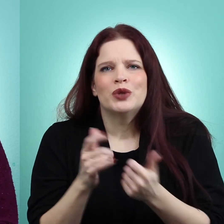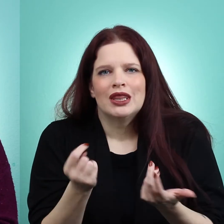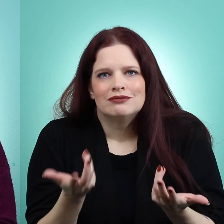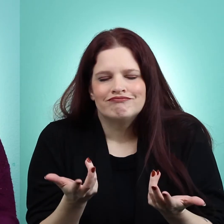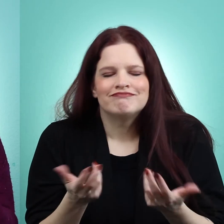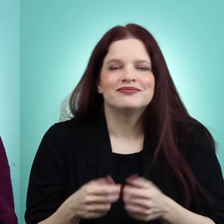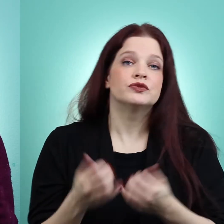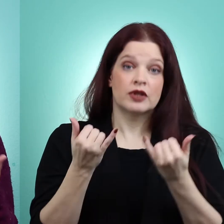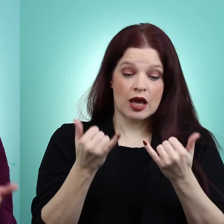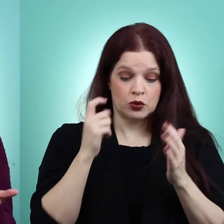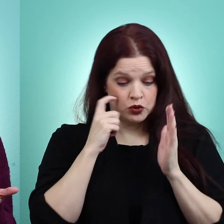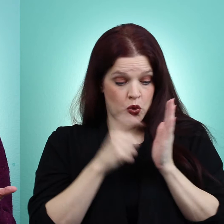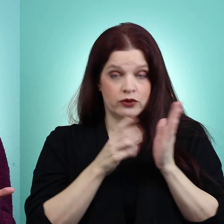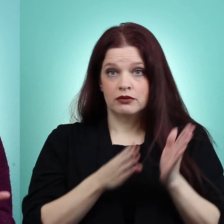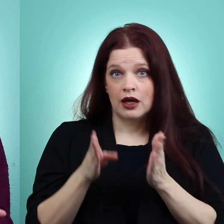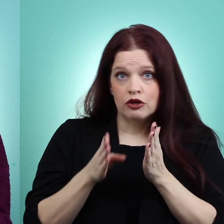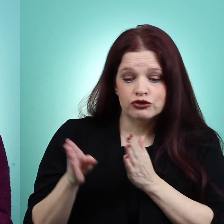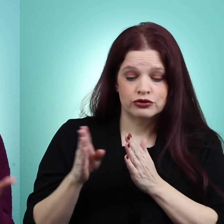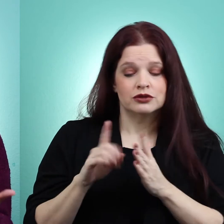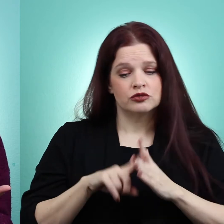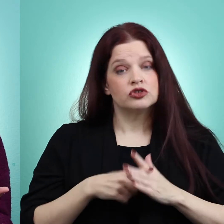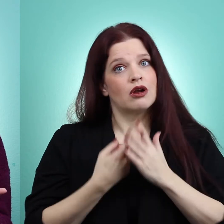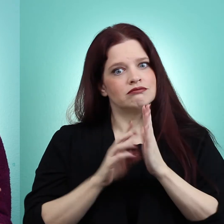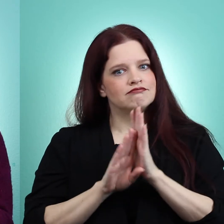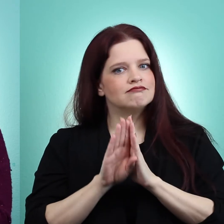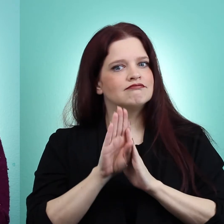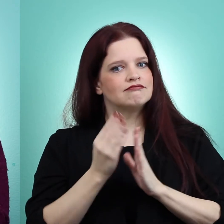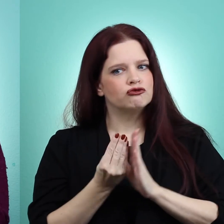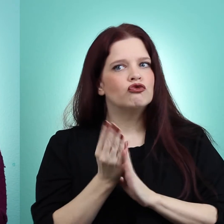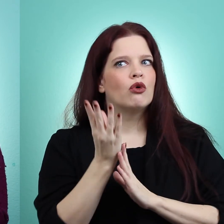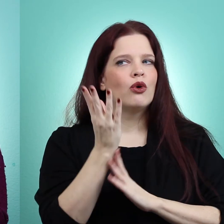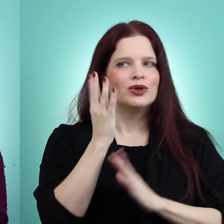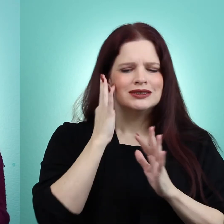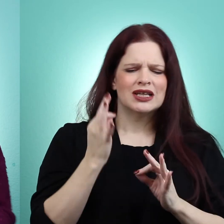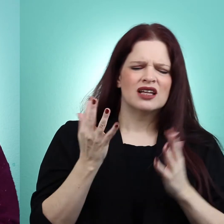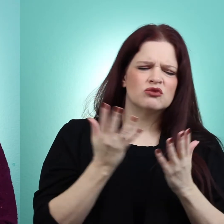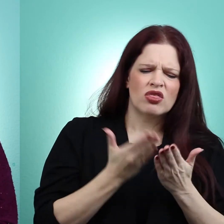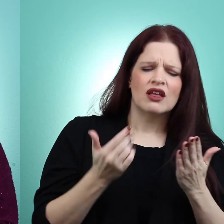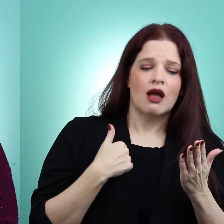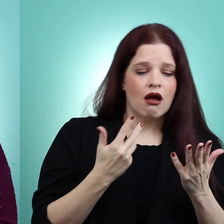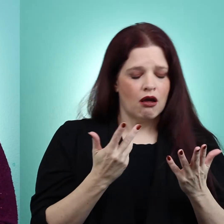Now that you're identifying all of these patterns, you can start to grow and decide which things do I want to keep and which things do I want to change.